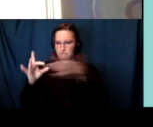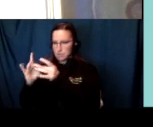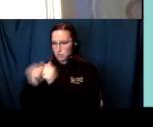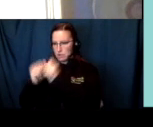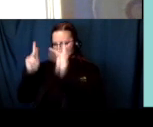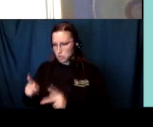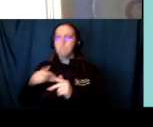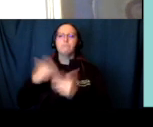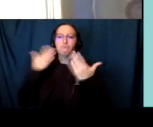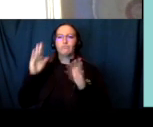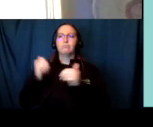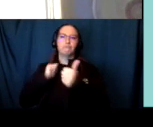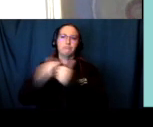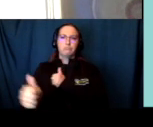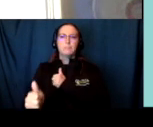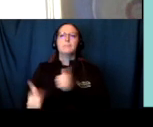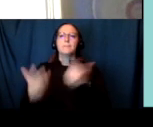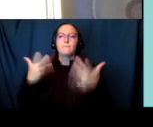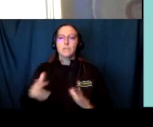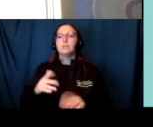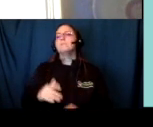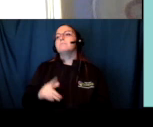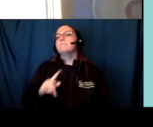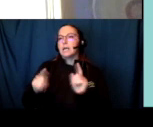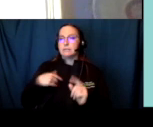but we could sample which sounds he could tell the difference of, we just